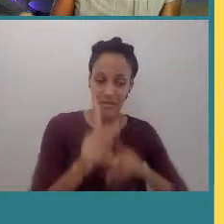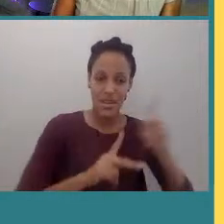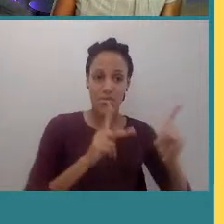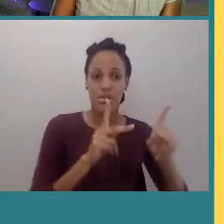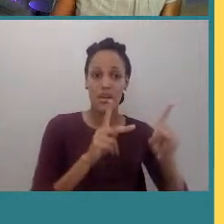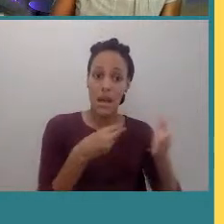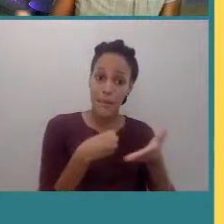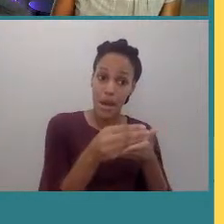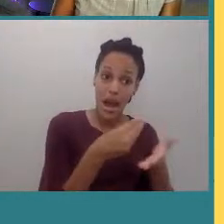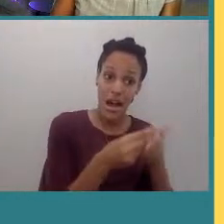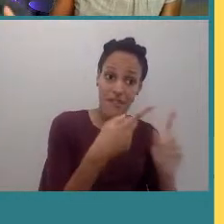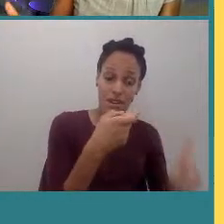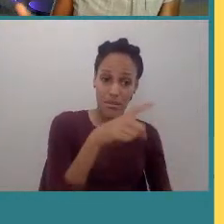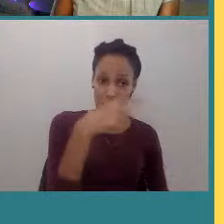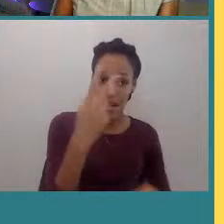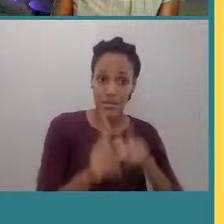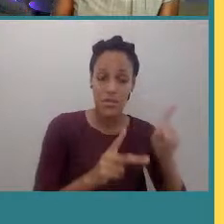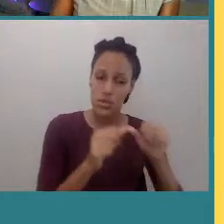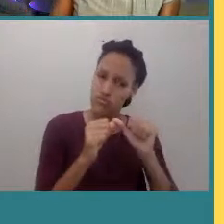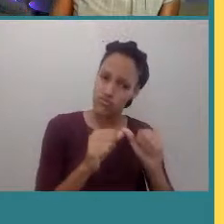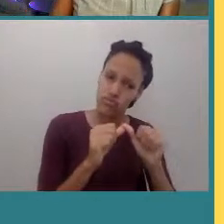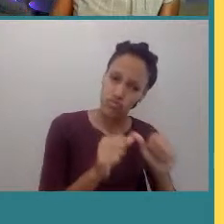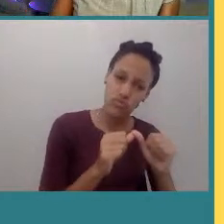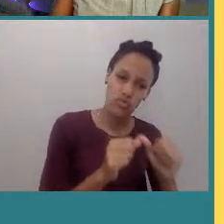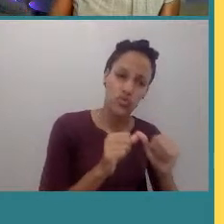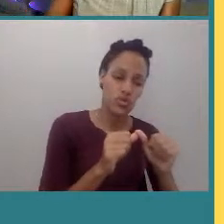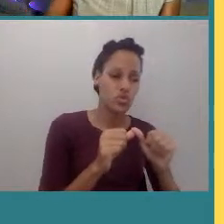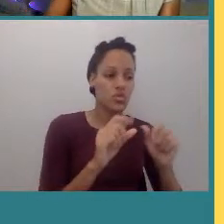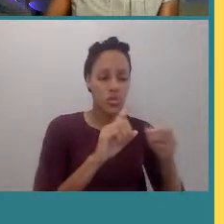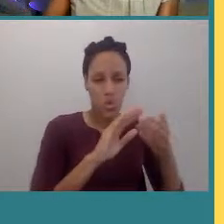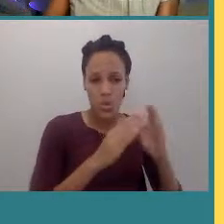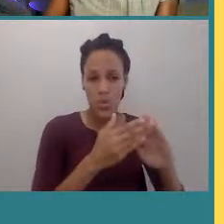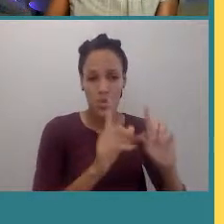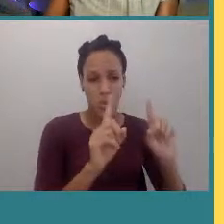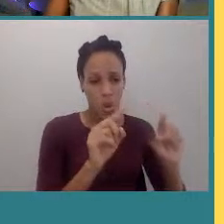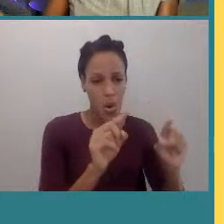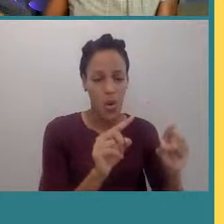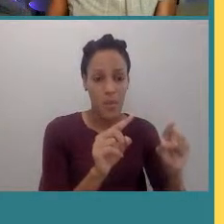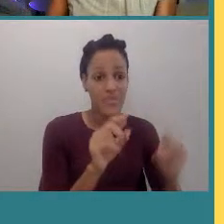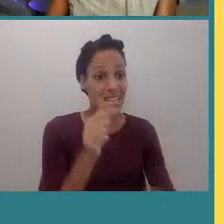and you consistently do it, and we do this at the community in 10 years they will not